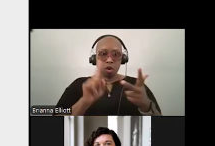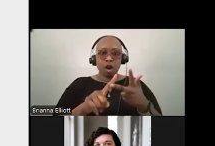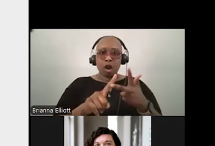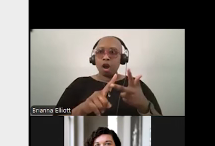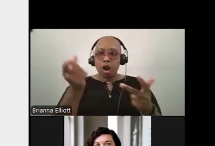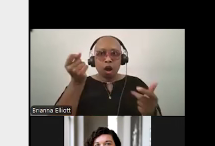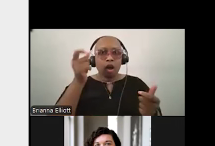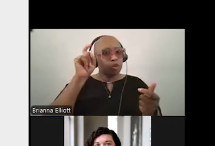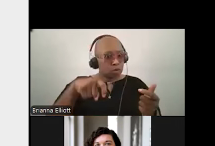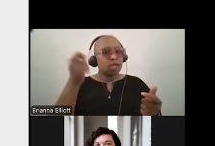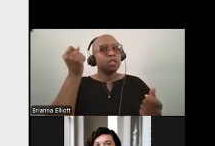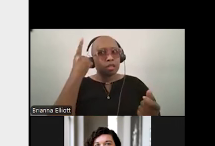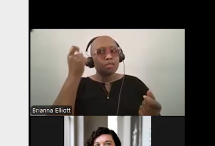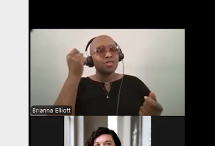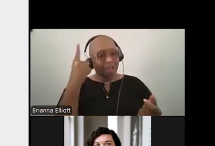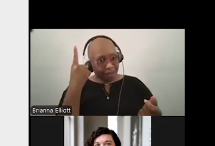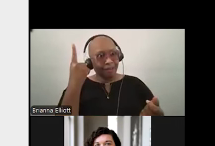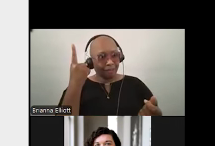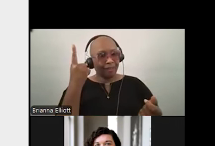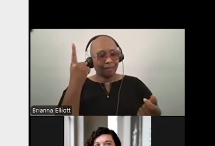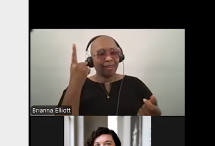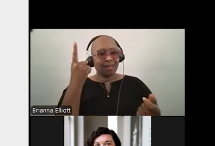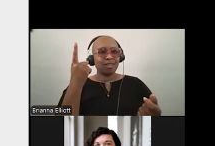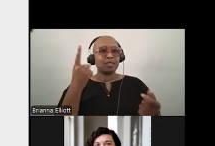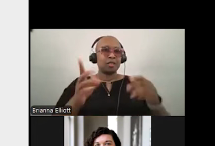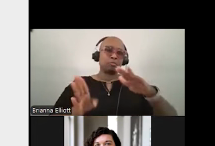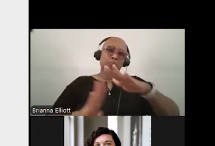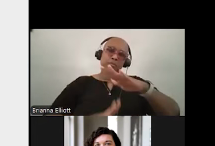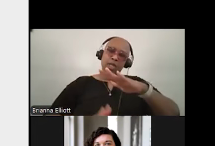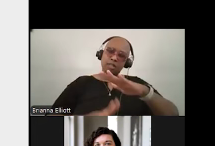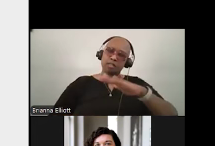that's not very useful. There's some basic things that are going to make this understandable. You